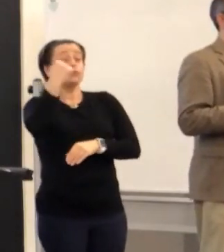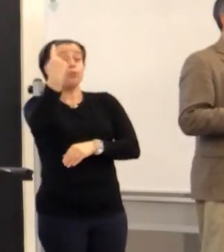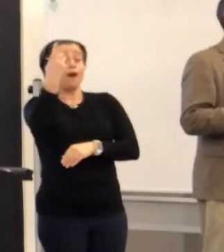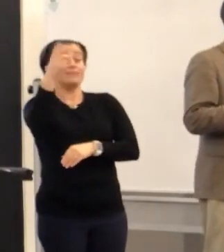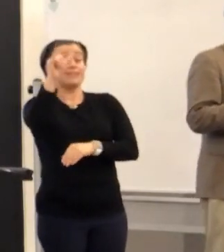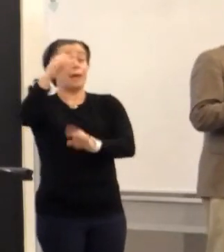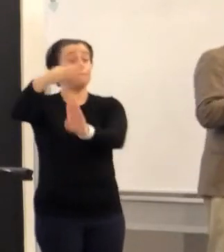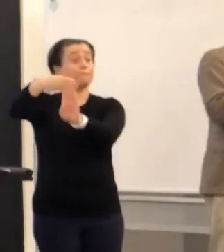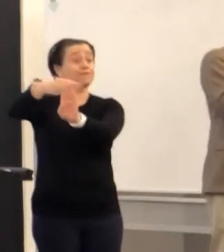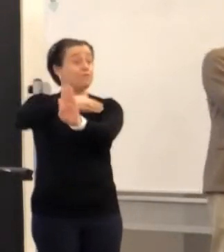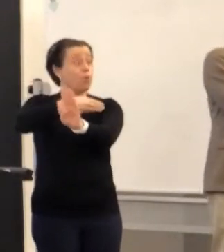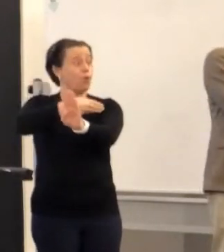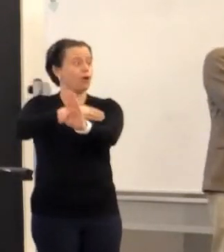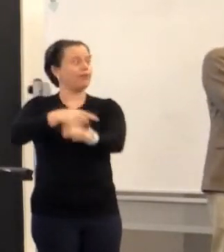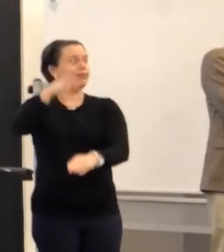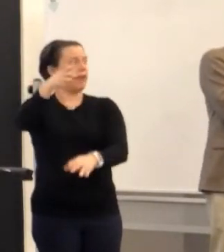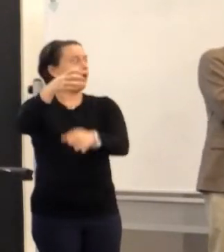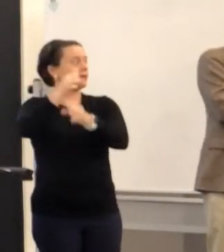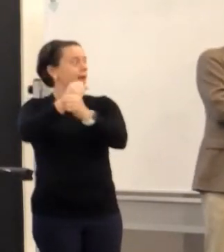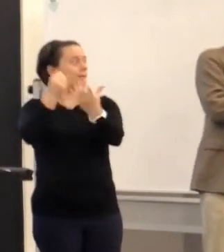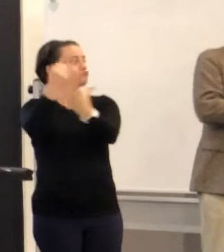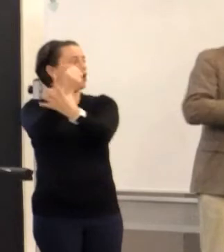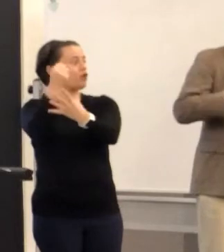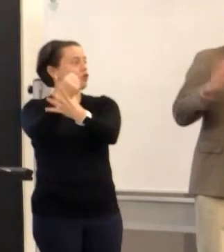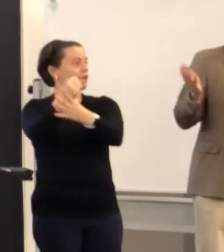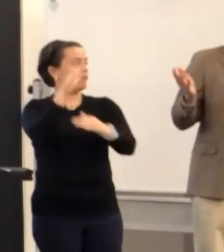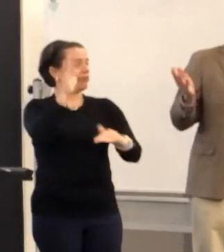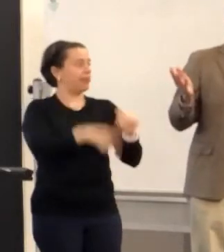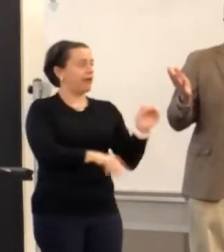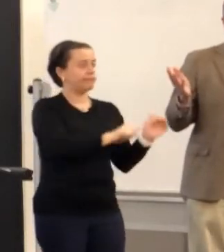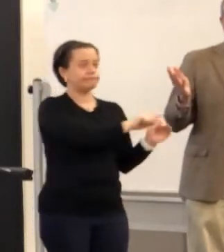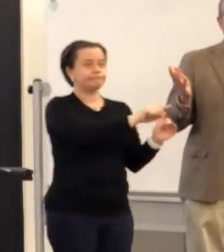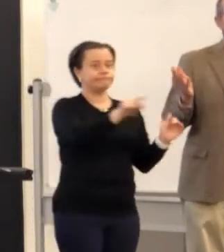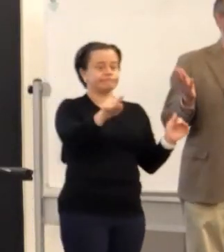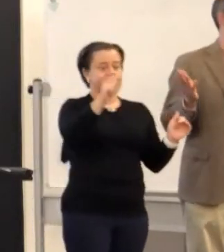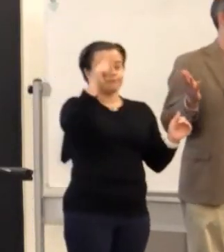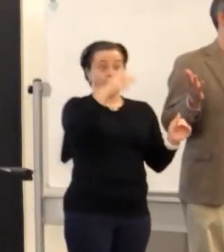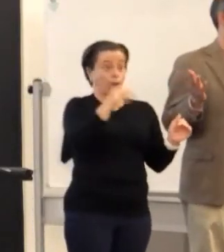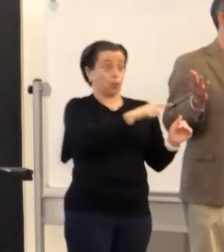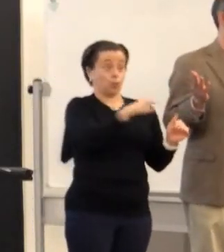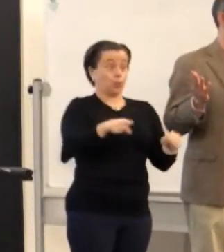they have what's called priority over you and you won't be able to pursue your patent anymore.